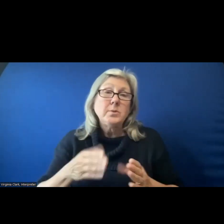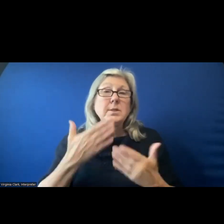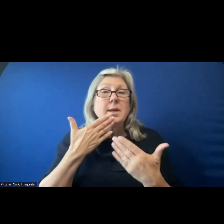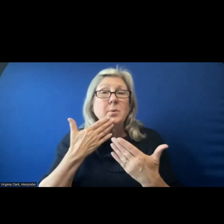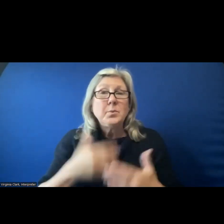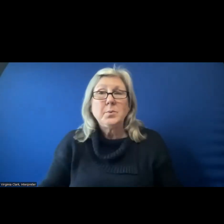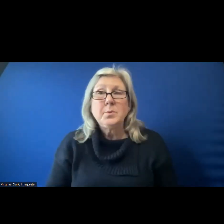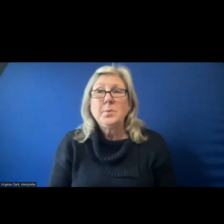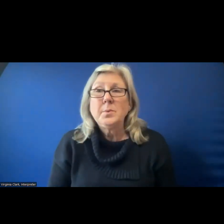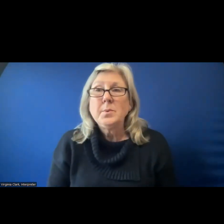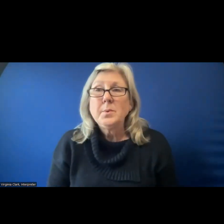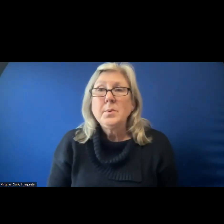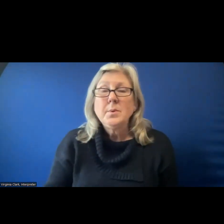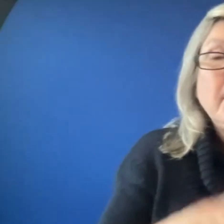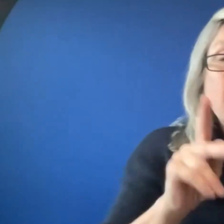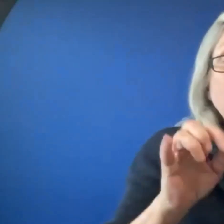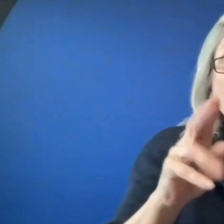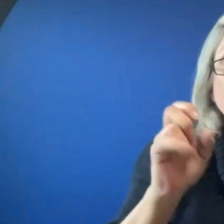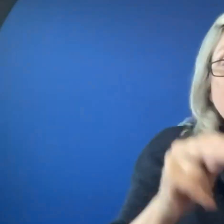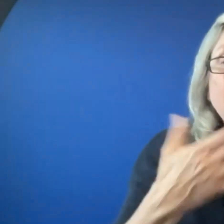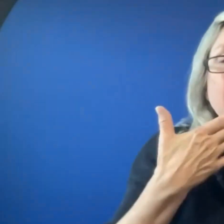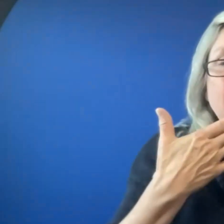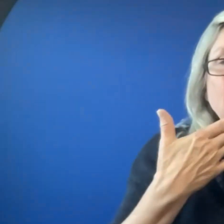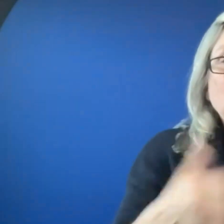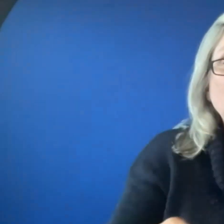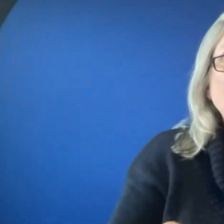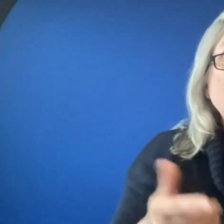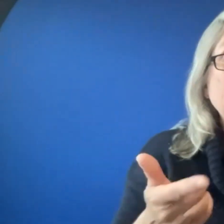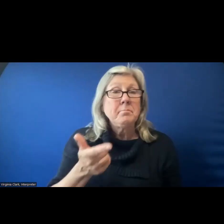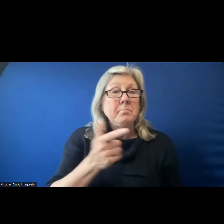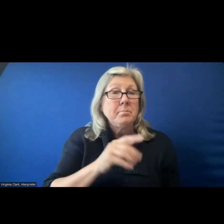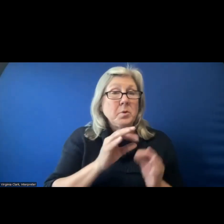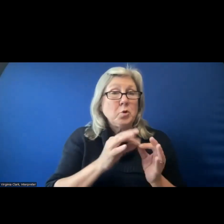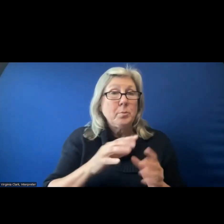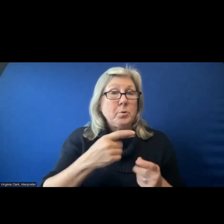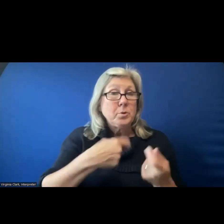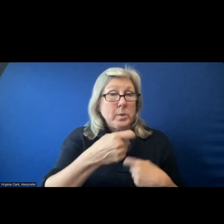Kirsten, thank you very much. And we're going to move on to talking about workforce